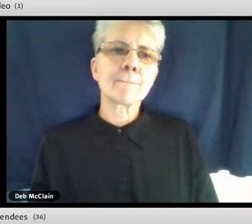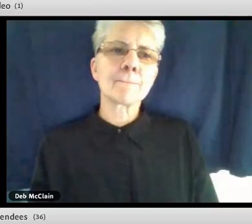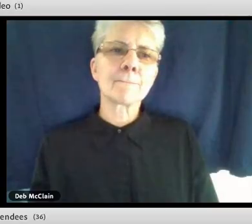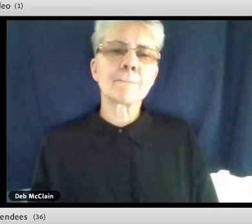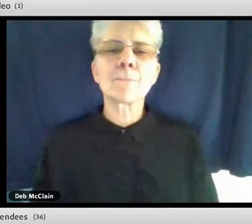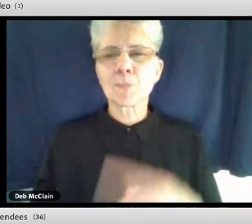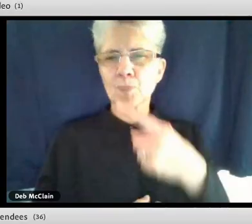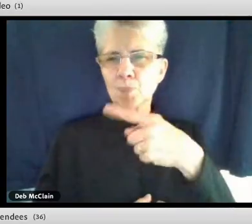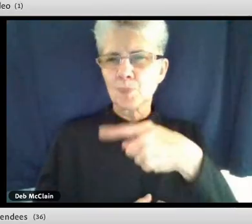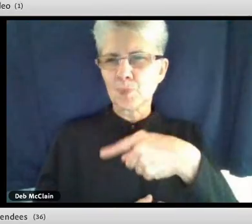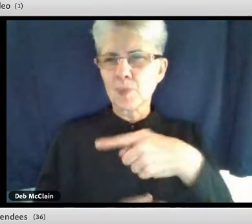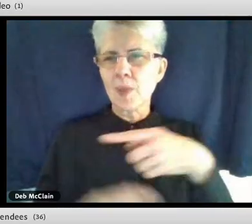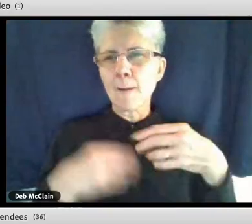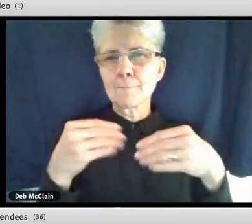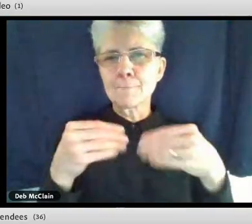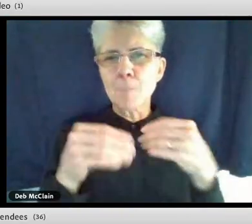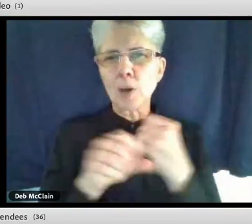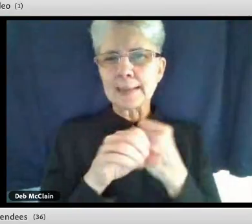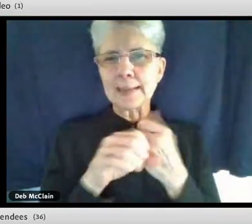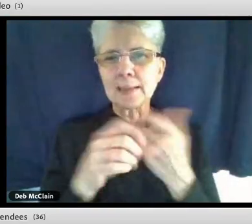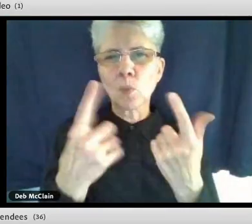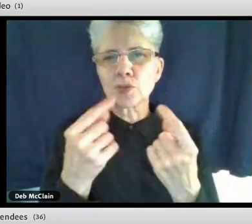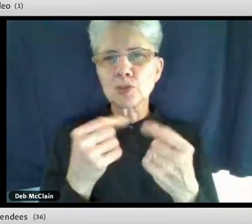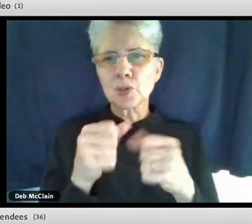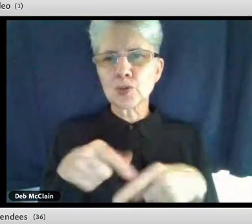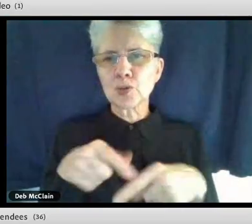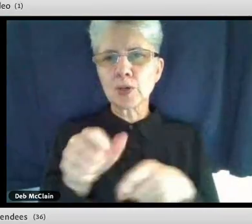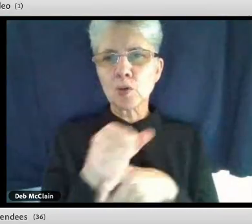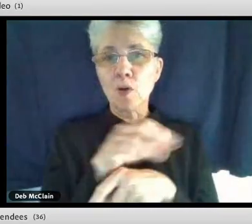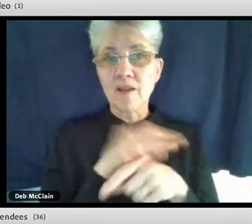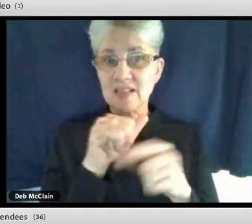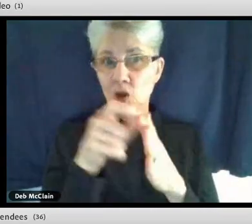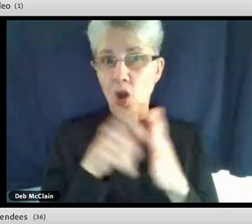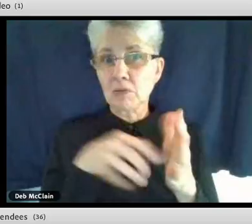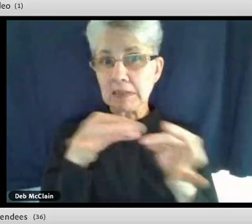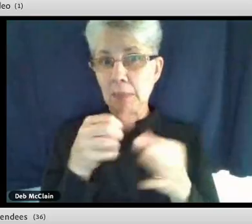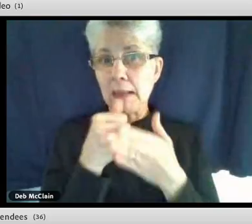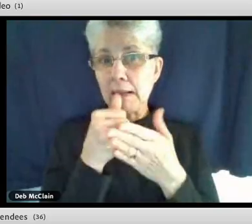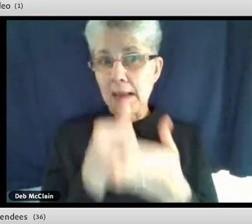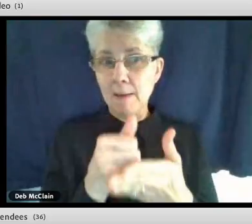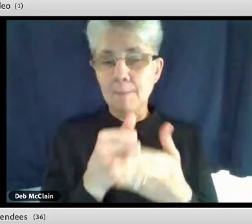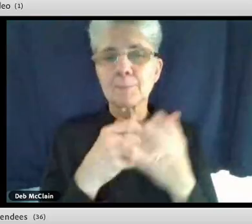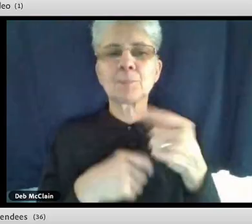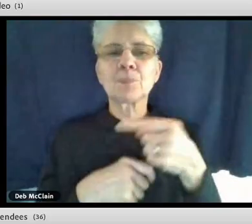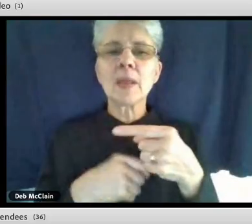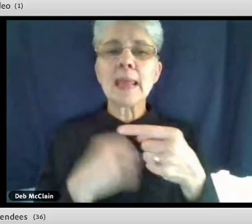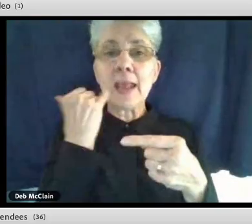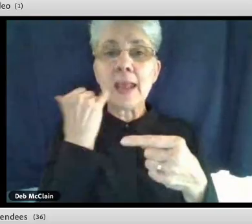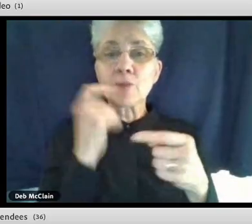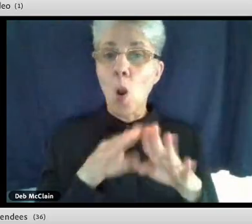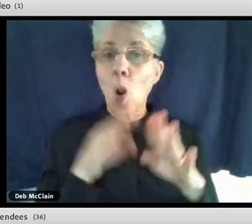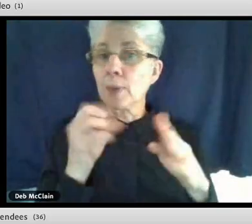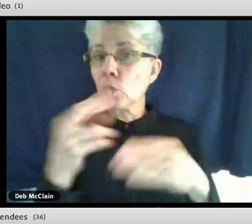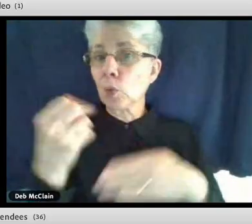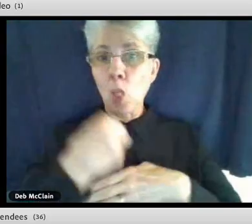Also some marketing tips during the coronavirus threat. This is an article and some resources.